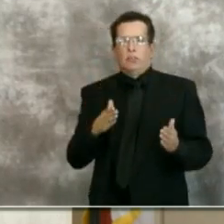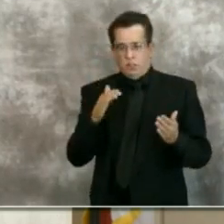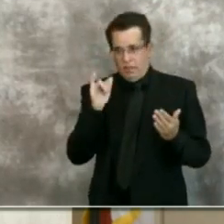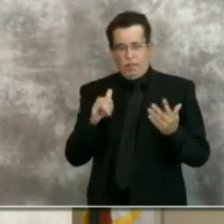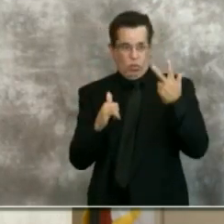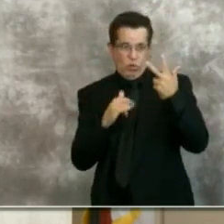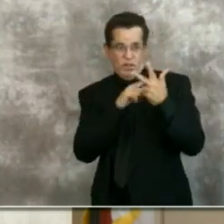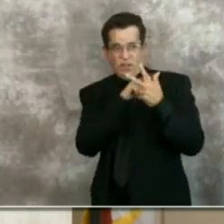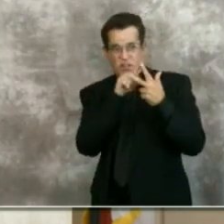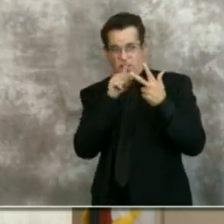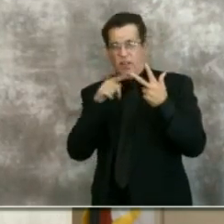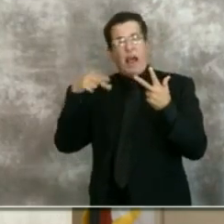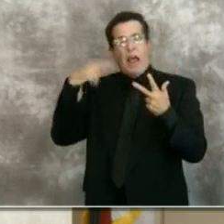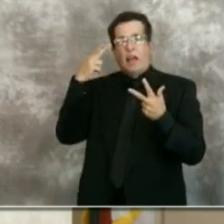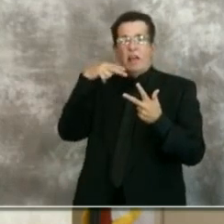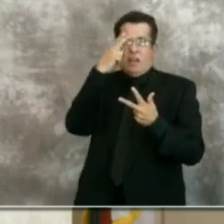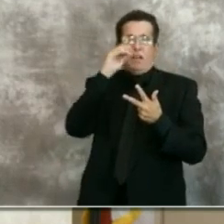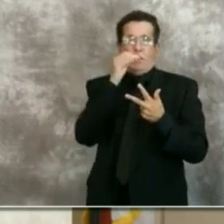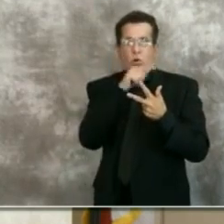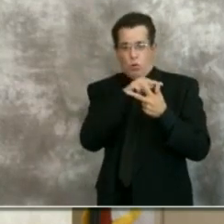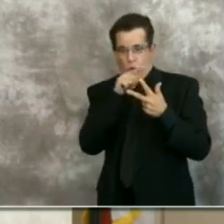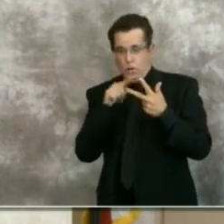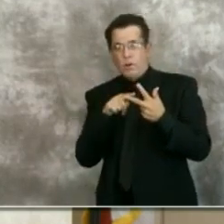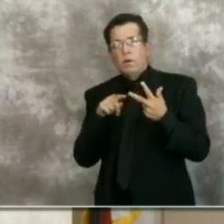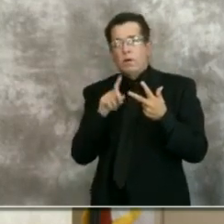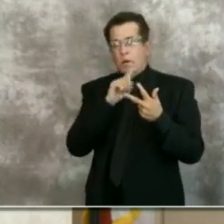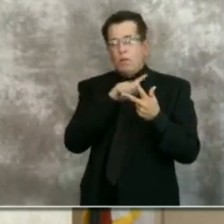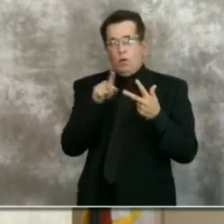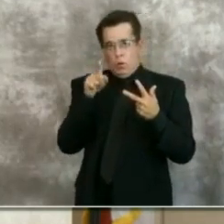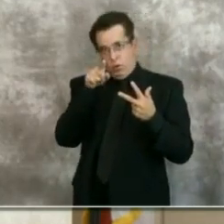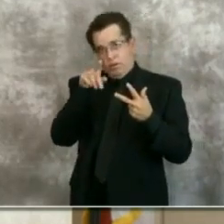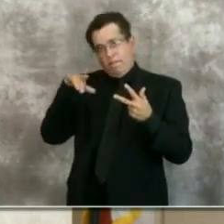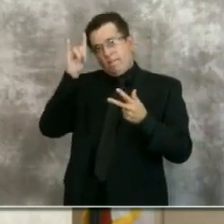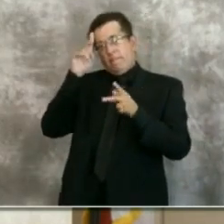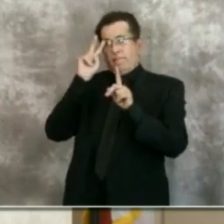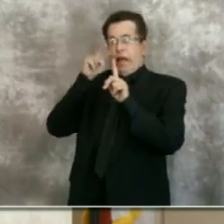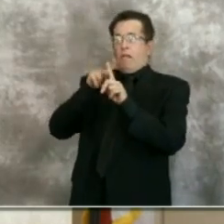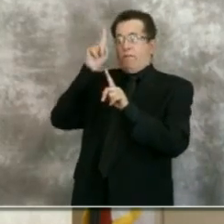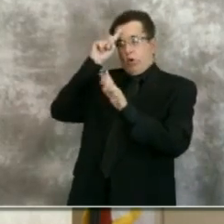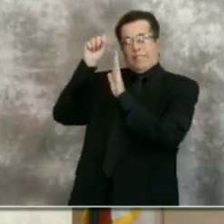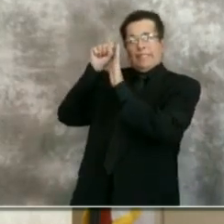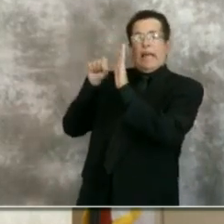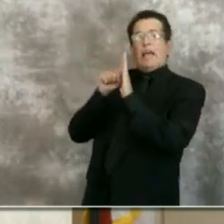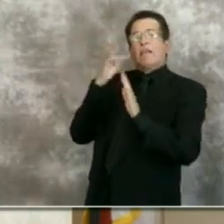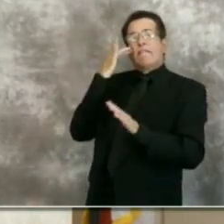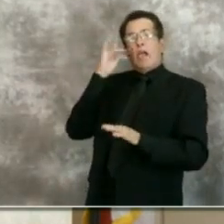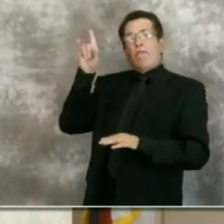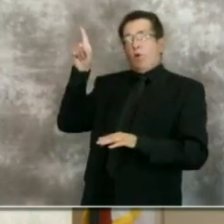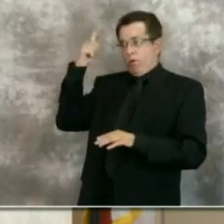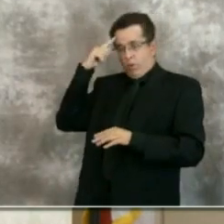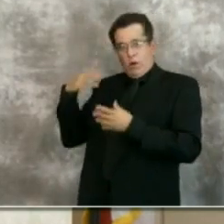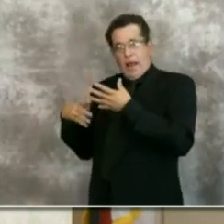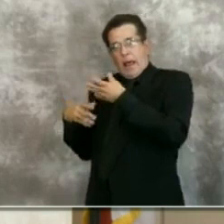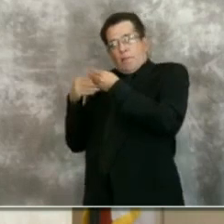OUTBREAKS. AND WE'VE SEEN CHALLENGES IN RECENT DAYS AROUND CASE INVESTIGATIONS OR 3 THAT WE'VE HAD PROBLEMS WITH